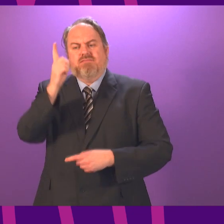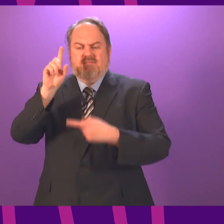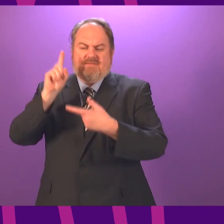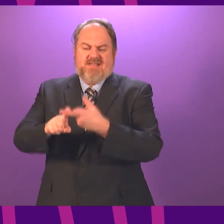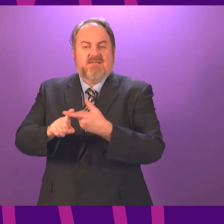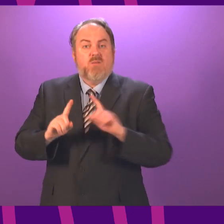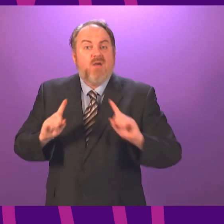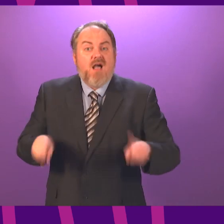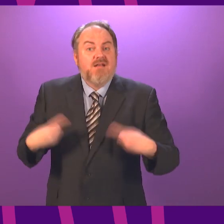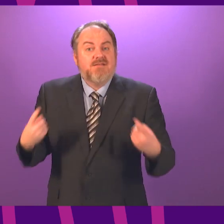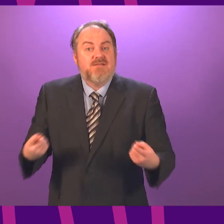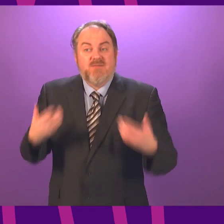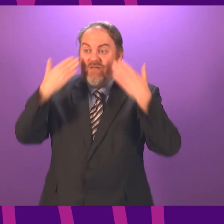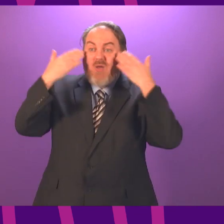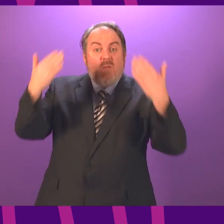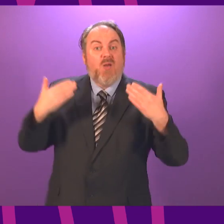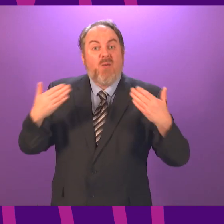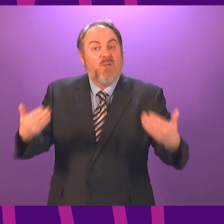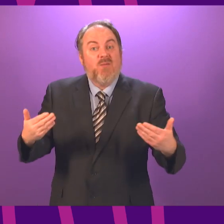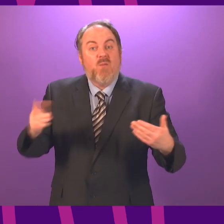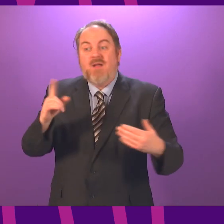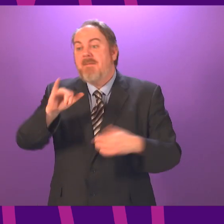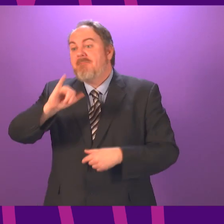the evidence. That is the balance that we are seeking to strike.